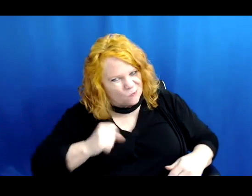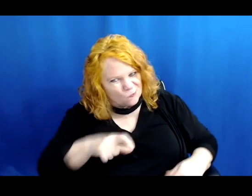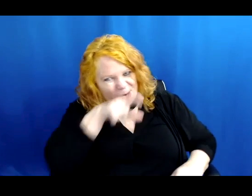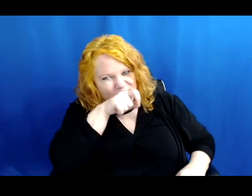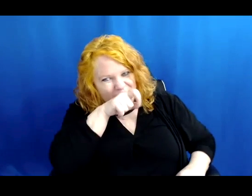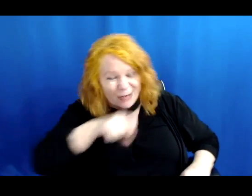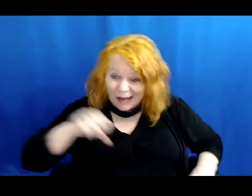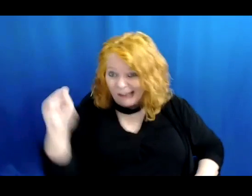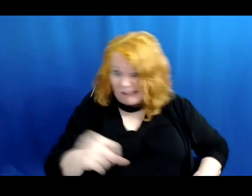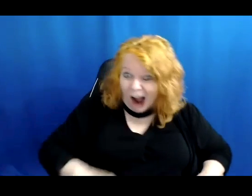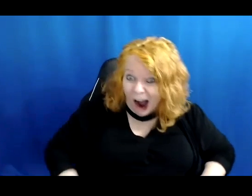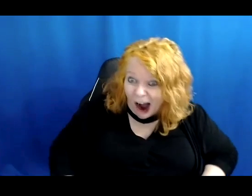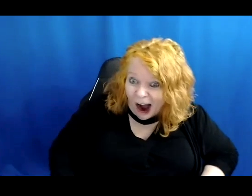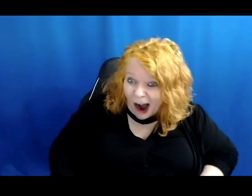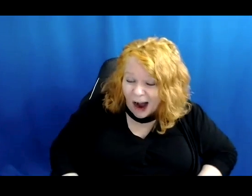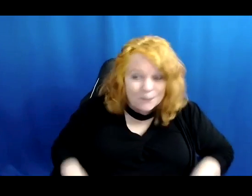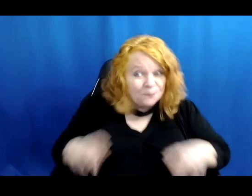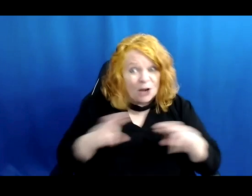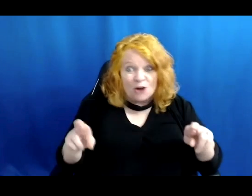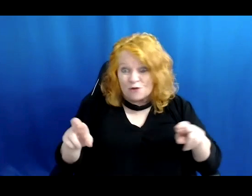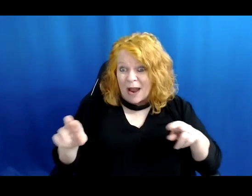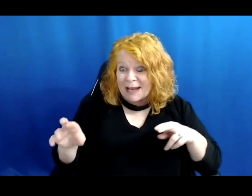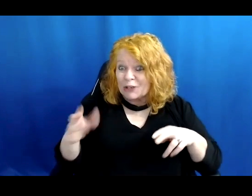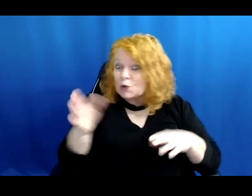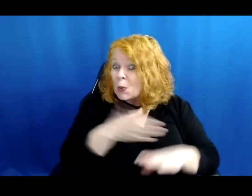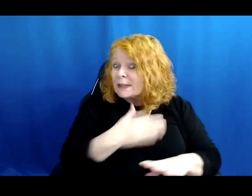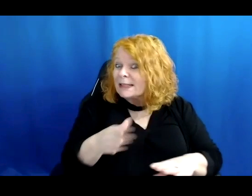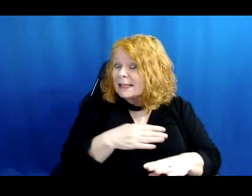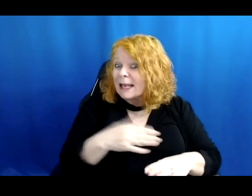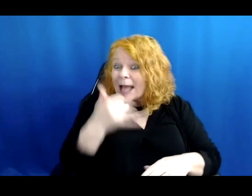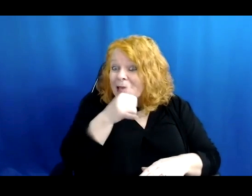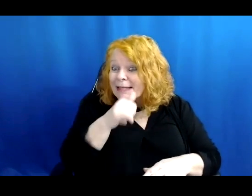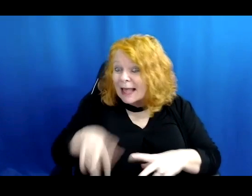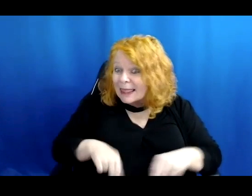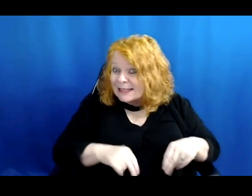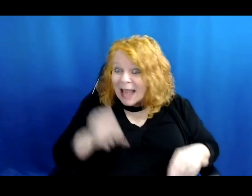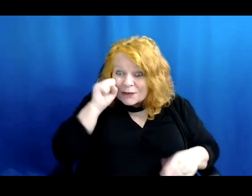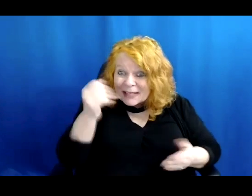Are you ready to sing the Silly Sailor Sid song one more time? Here we go.